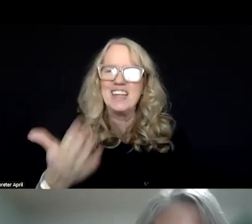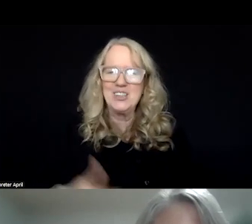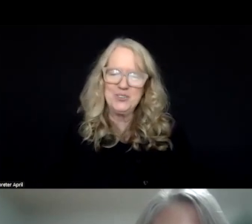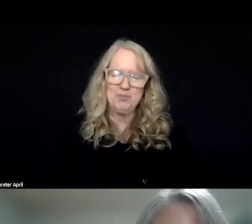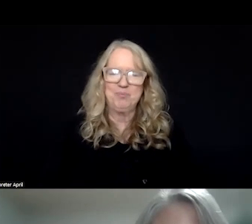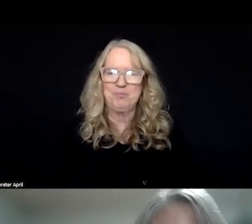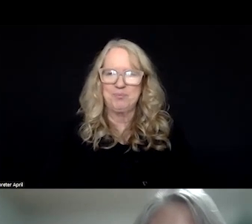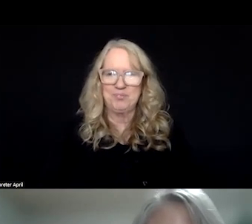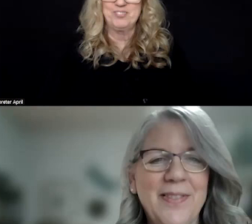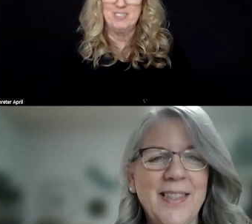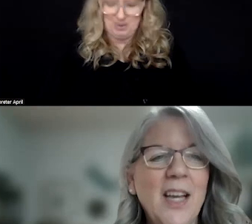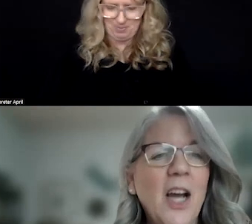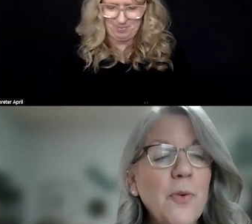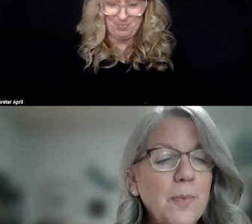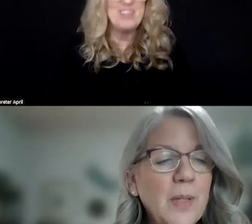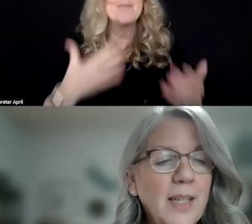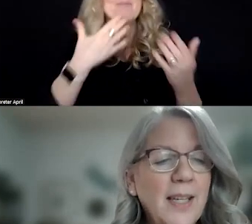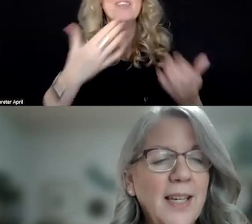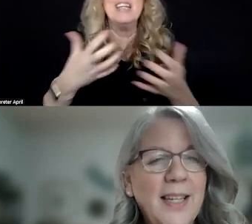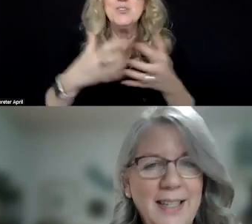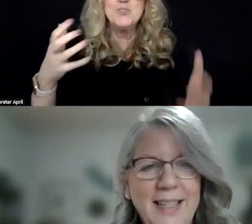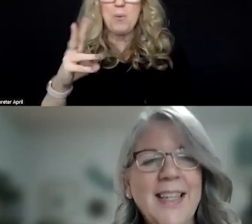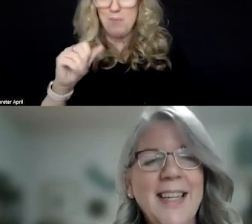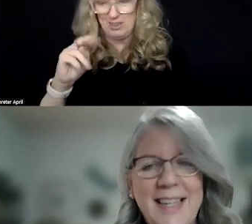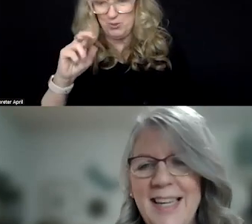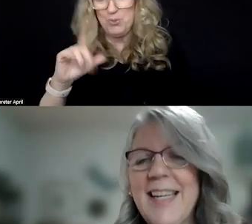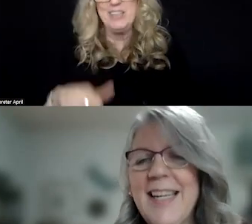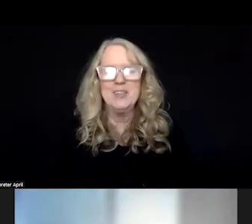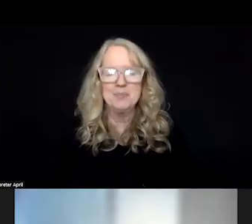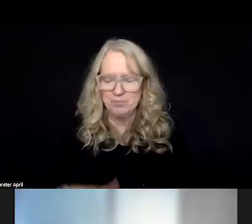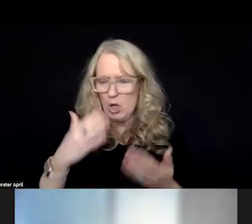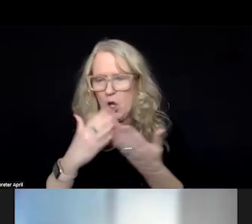THANK YOU SO MUCH, WENDY. ALL RIGHT. NOW, WE ARE GOING